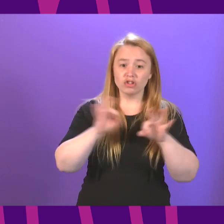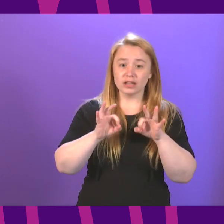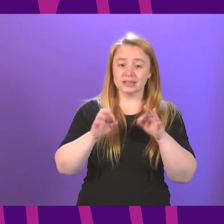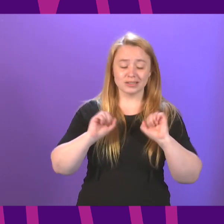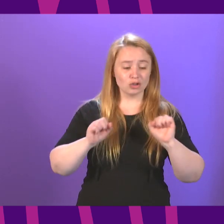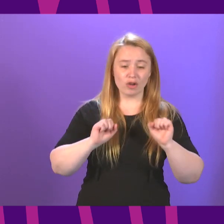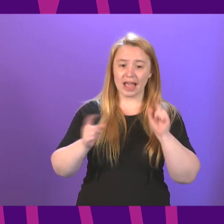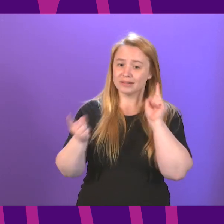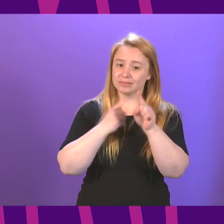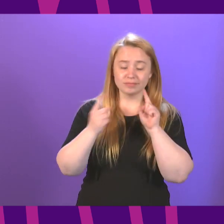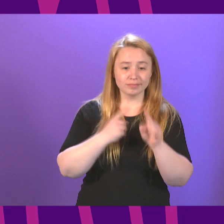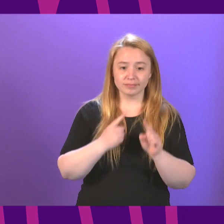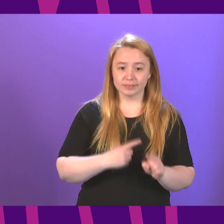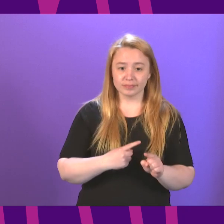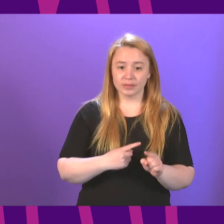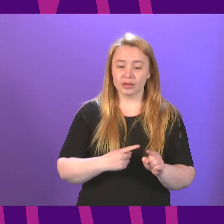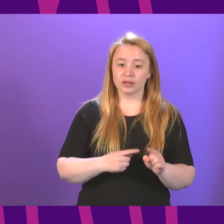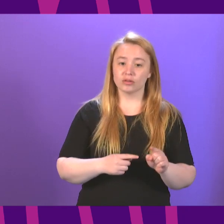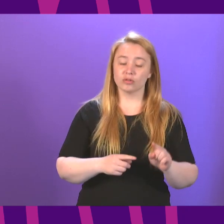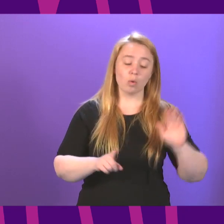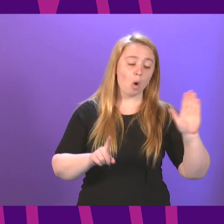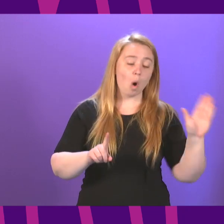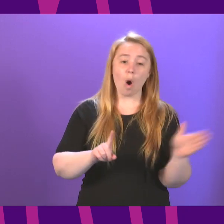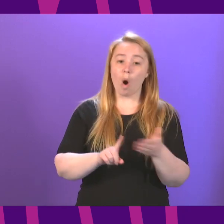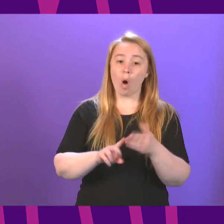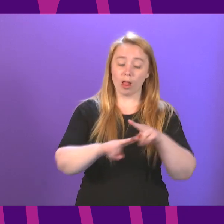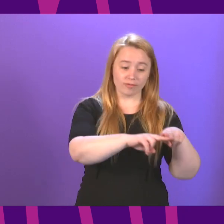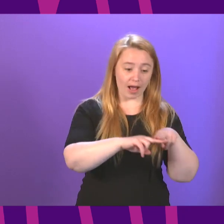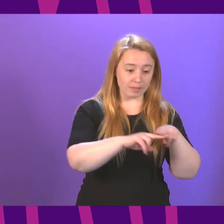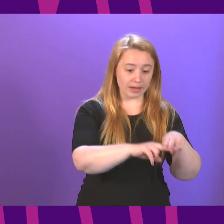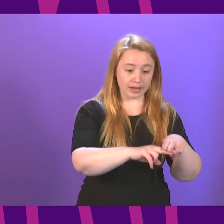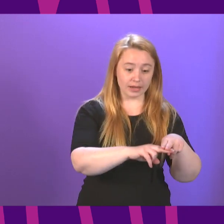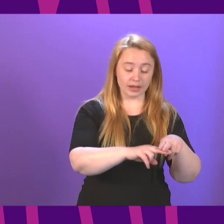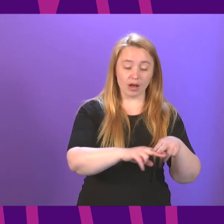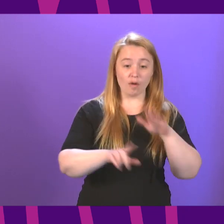Minister confirm that every family of a child who had an infection as a result of the hospital